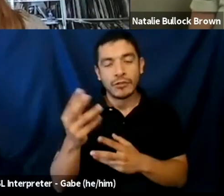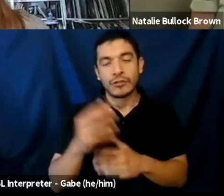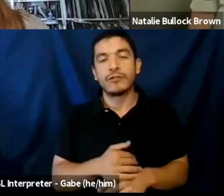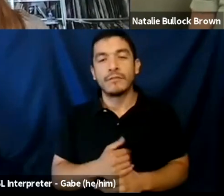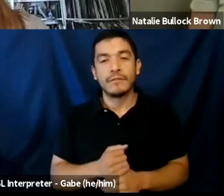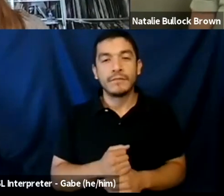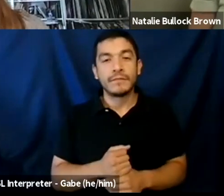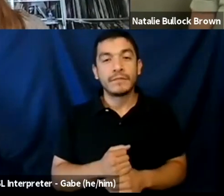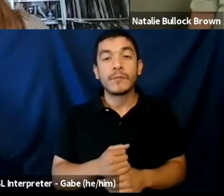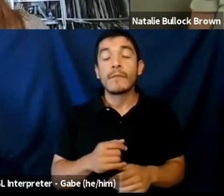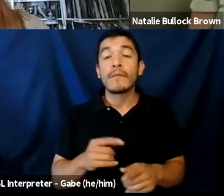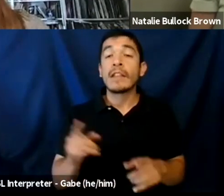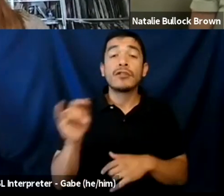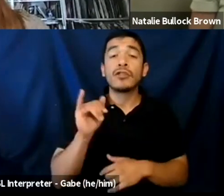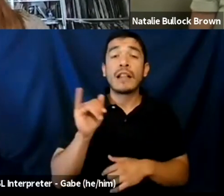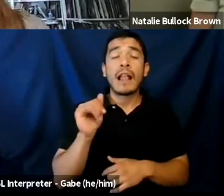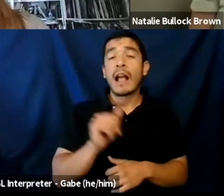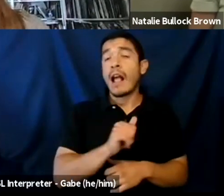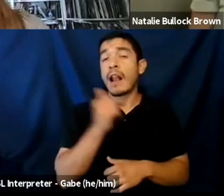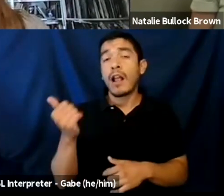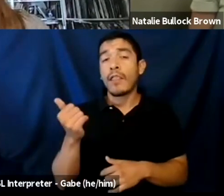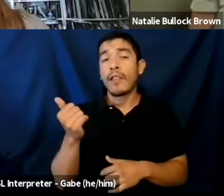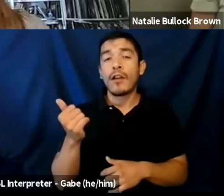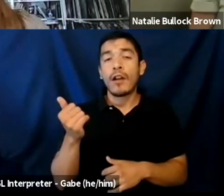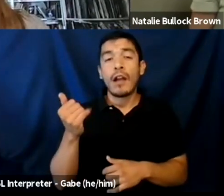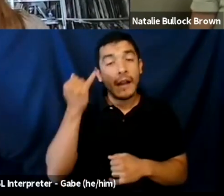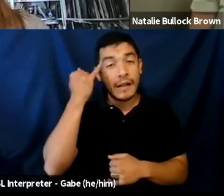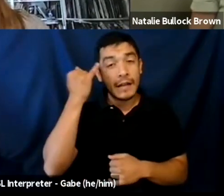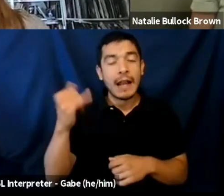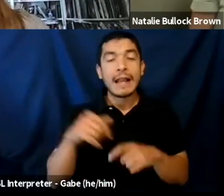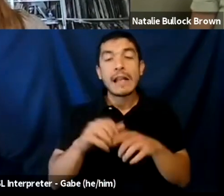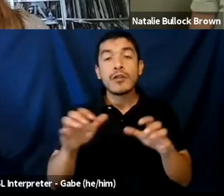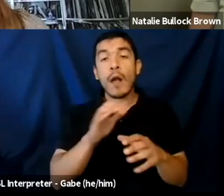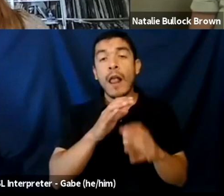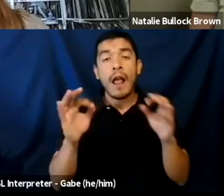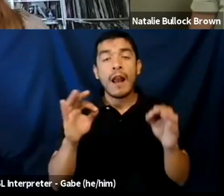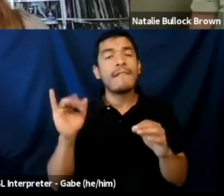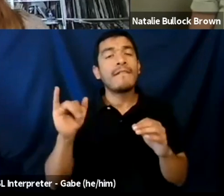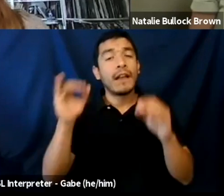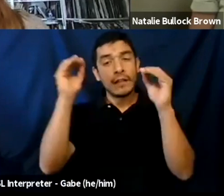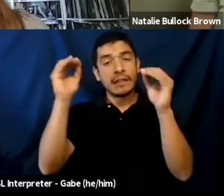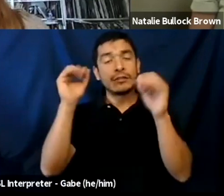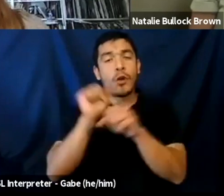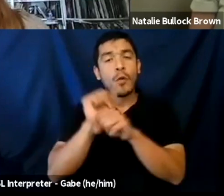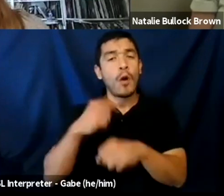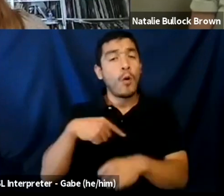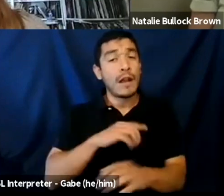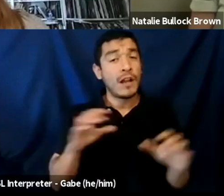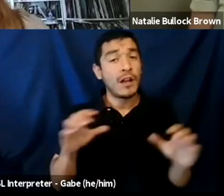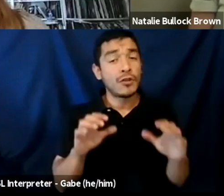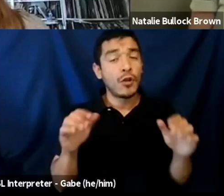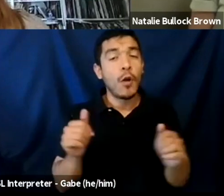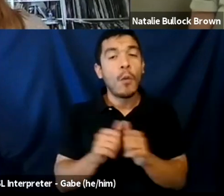Just like as a side note, in doing a lot of the education work that we do within the field of gender based violence.